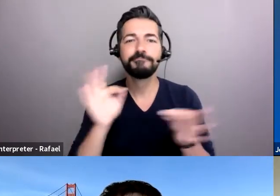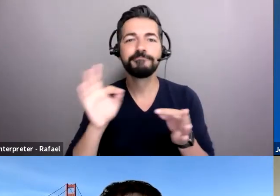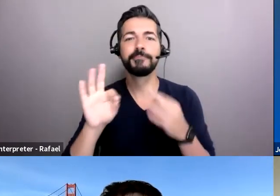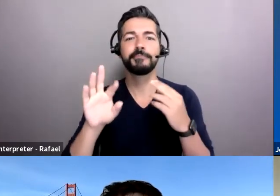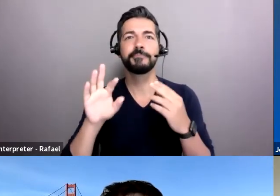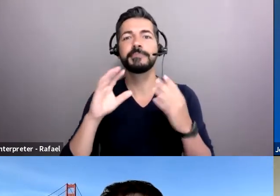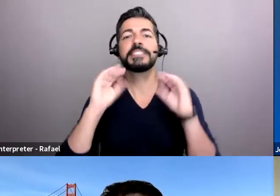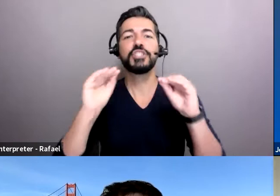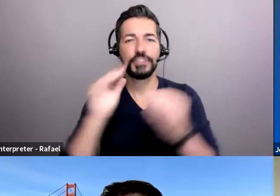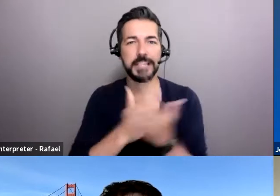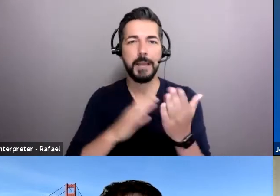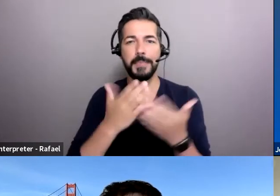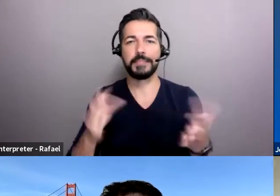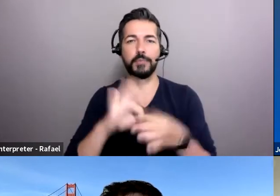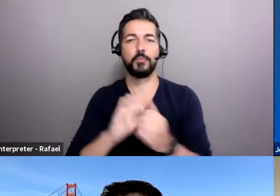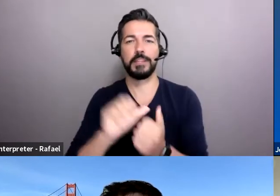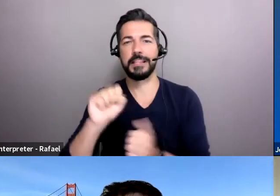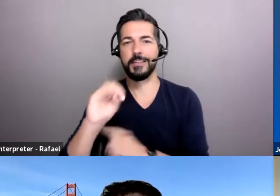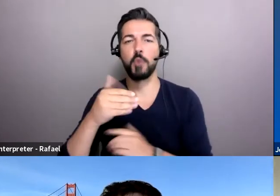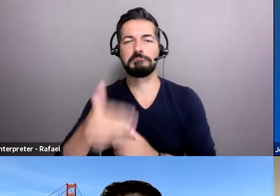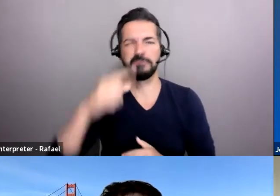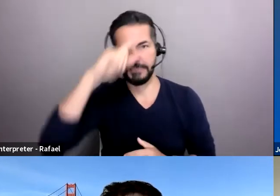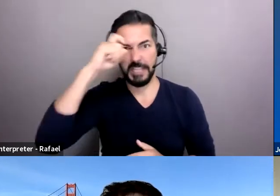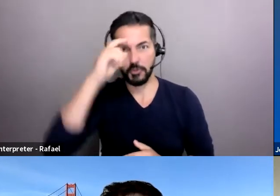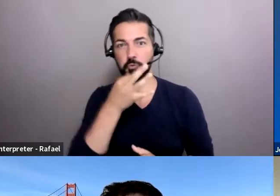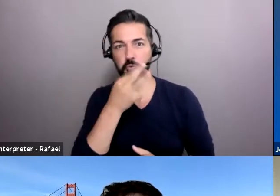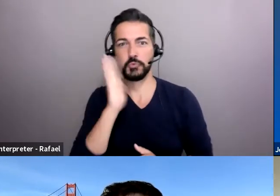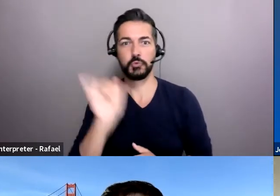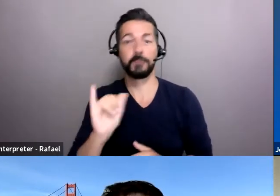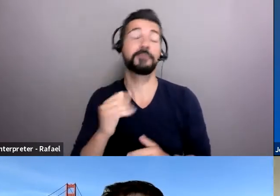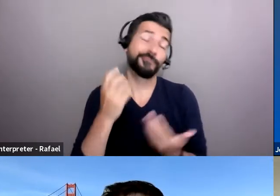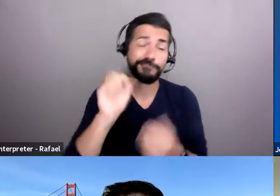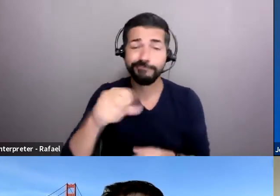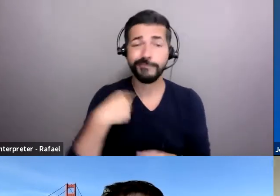And so Yeah, I work with all sizes of companies.